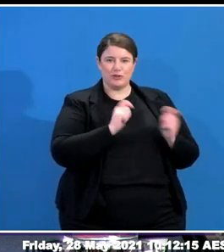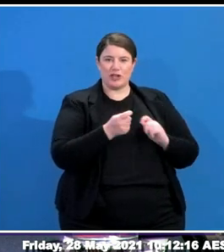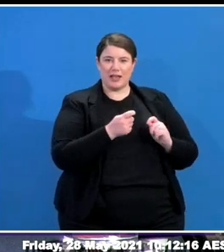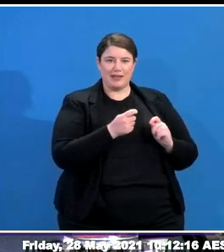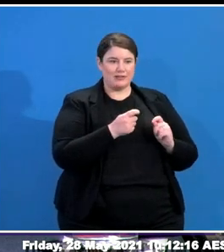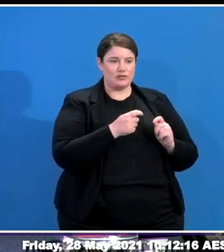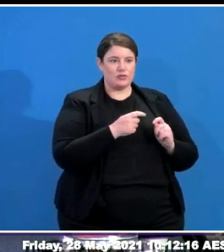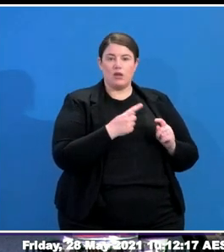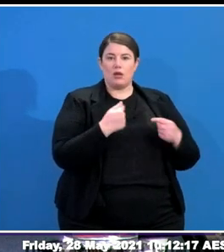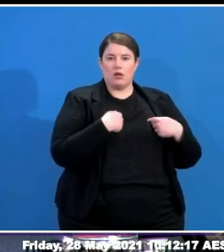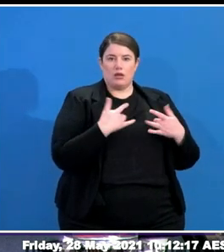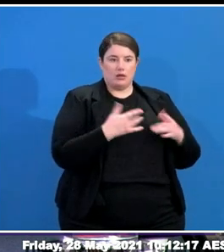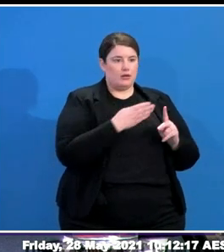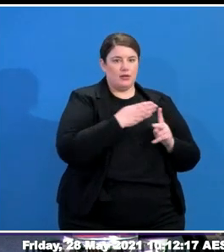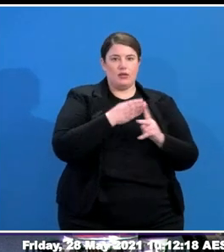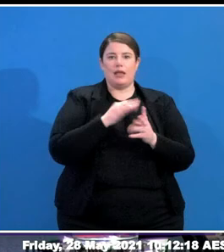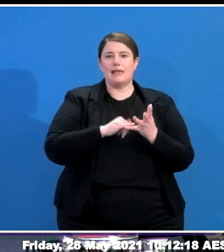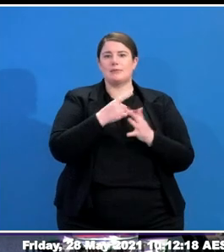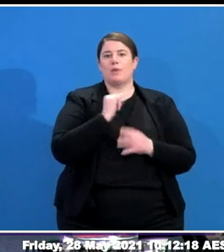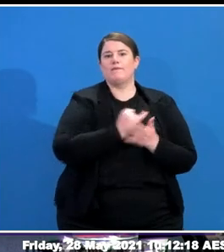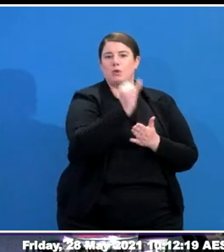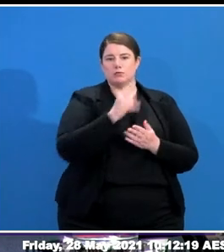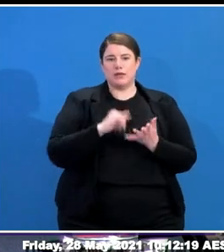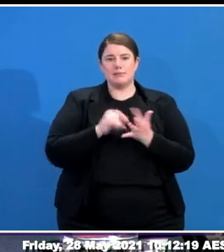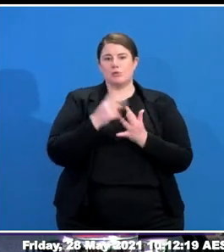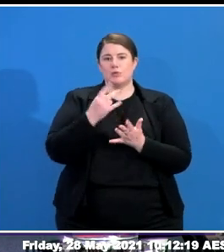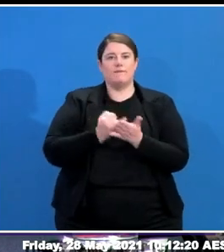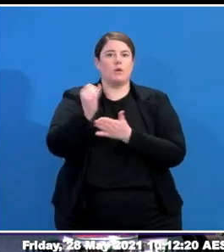individuals, such as SP1; is that right? That is inaccurate.